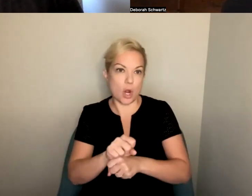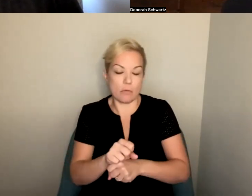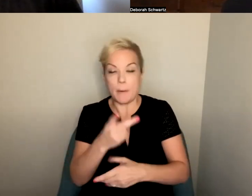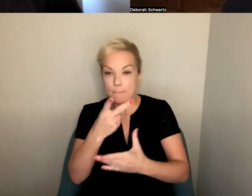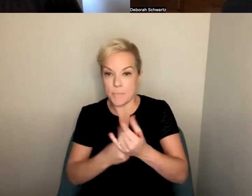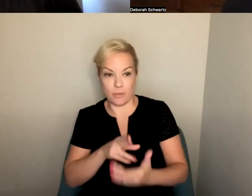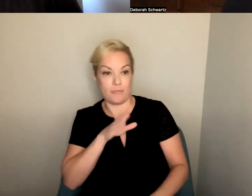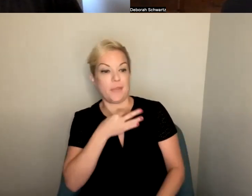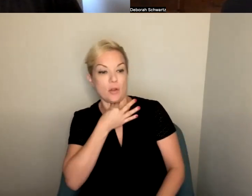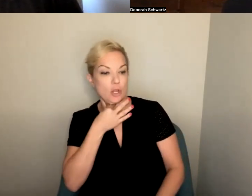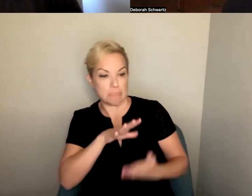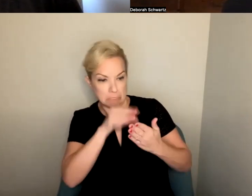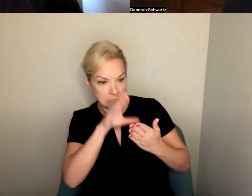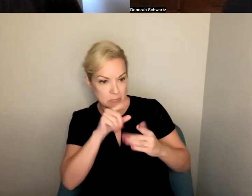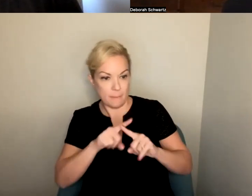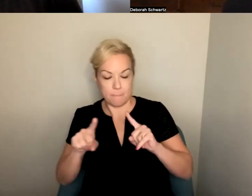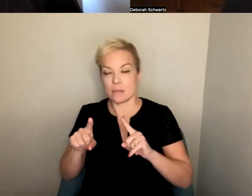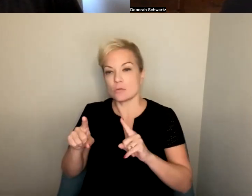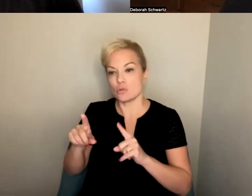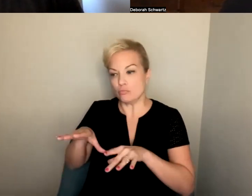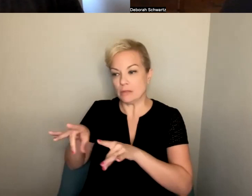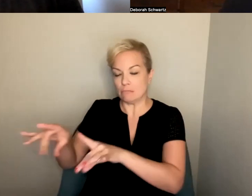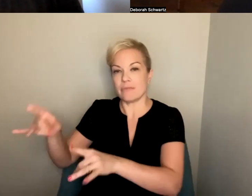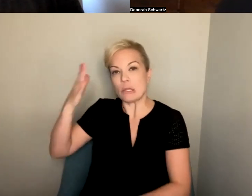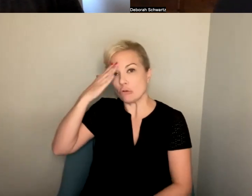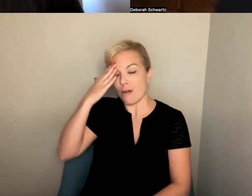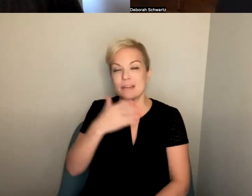but in really trying to help tell a better story because that's one of the problems we have too